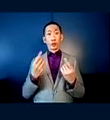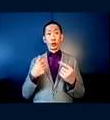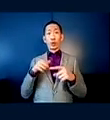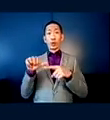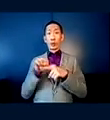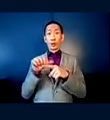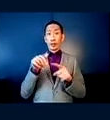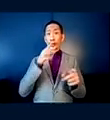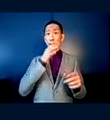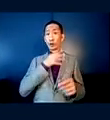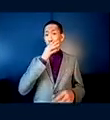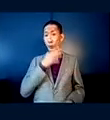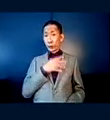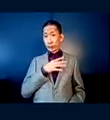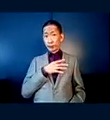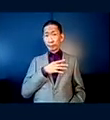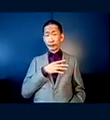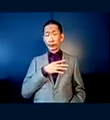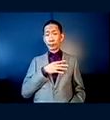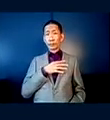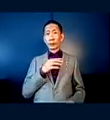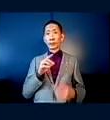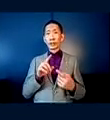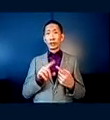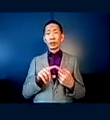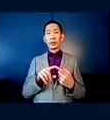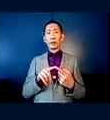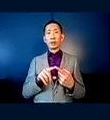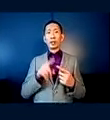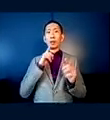WHAT WE DID WAS WE TRAINED THESE